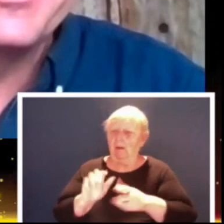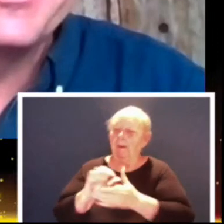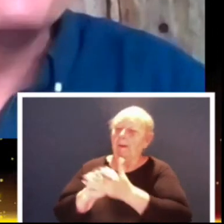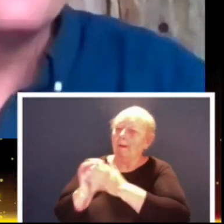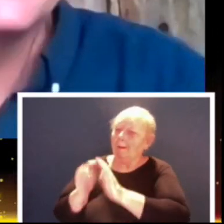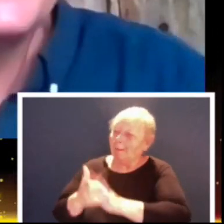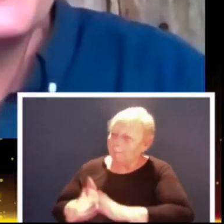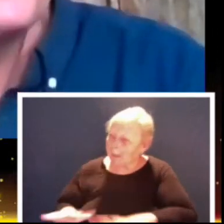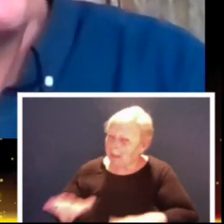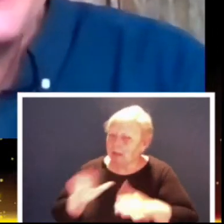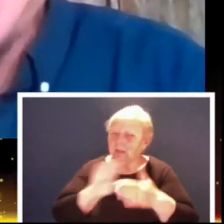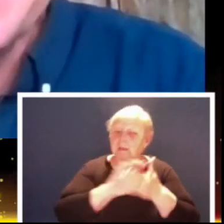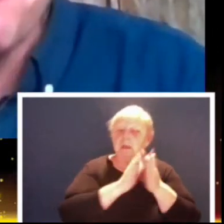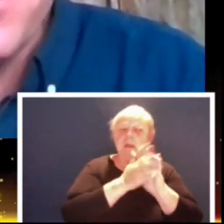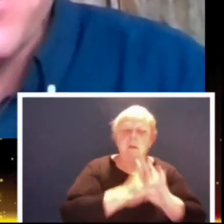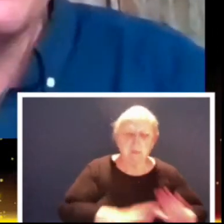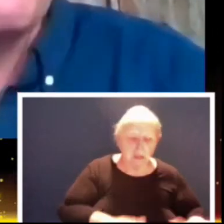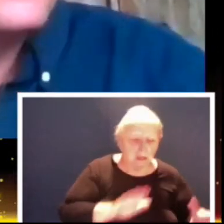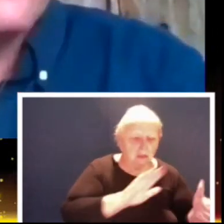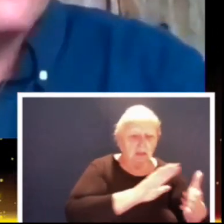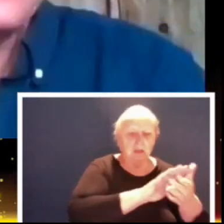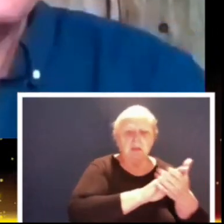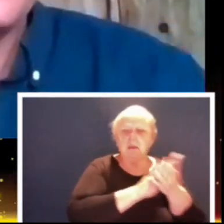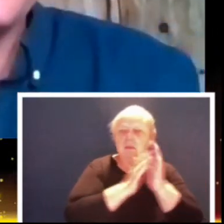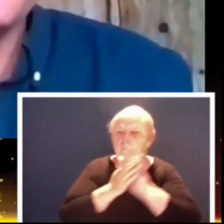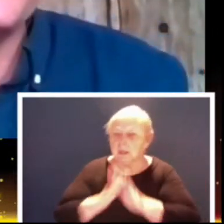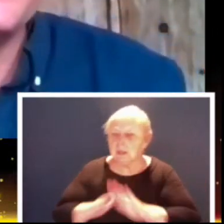You must know peace in ways many of us have yet to learn it.